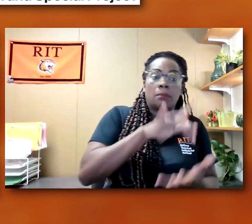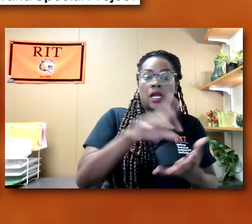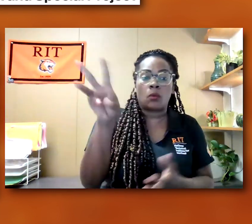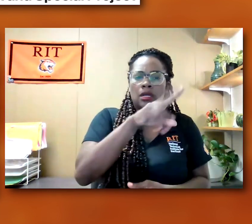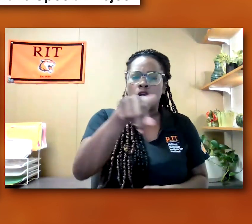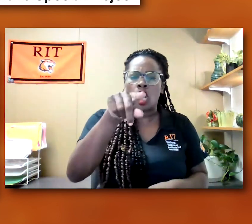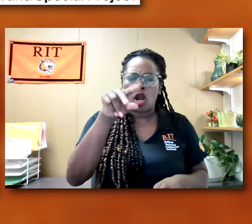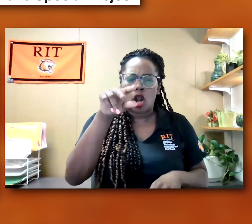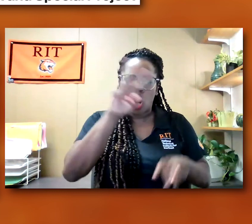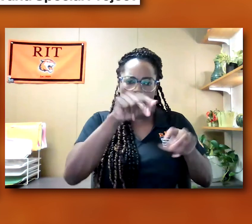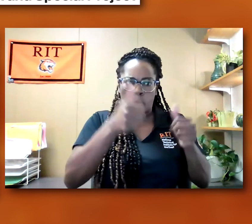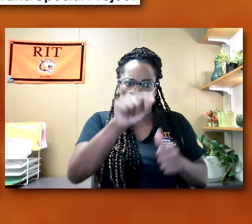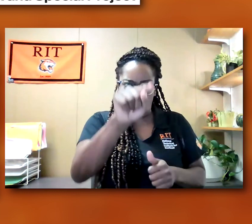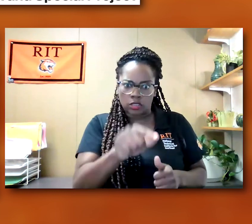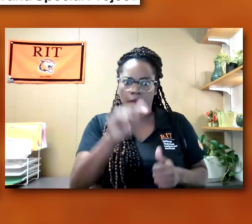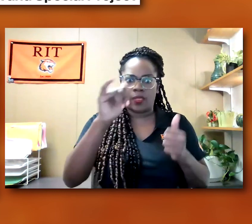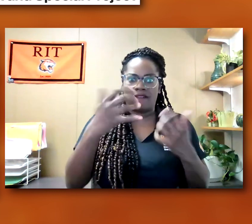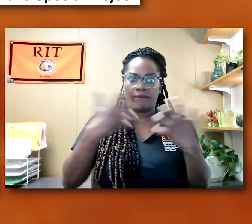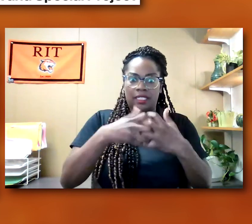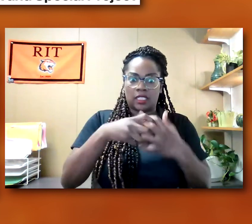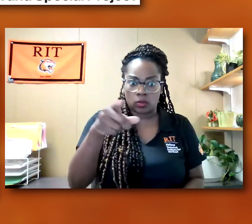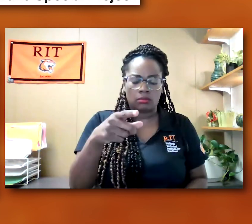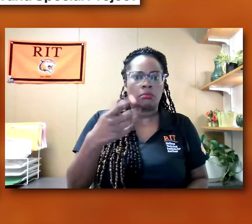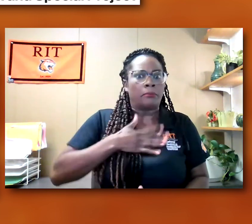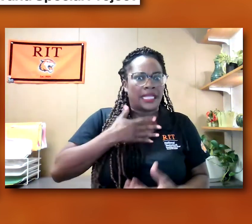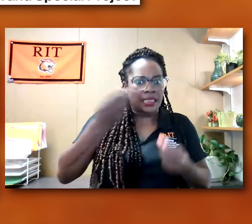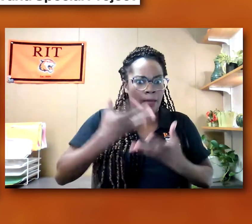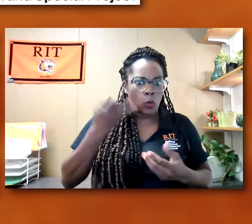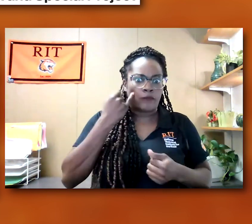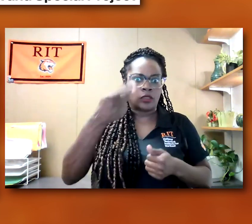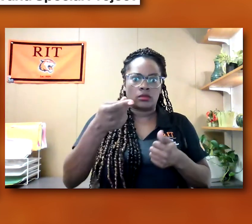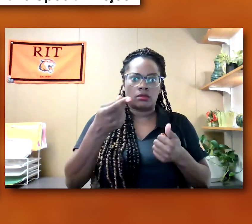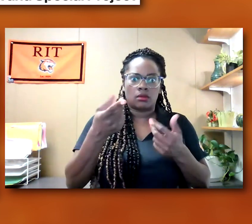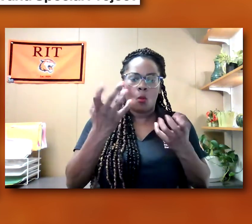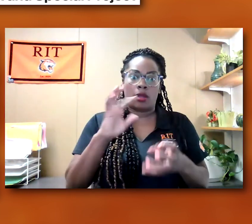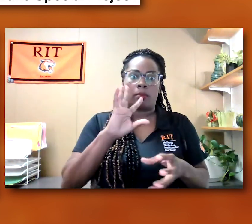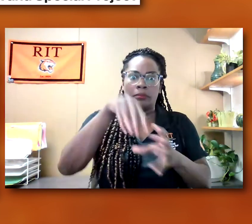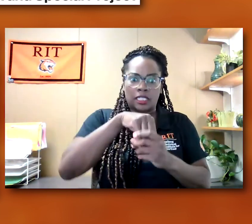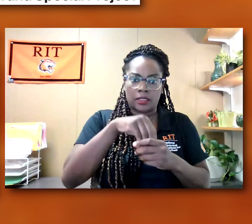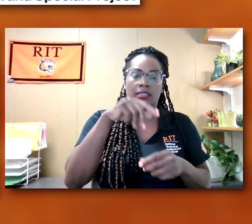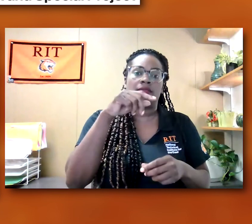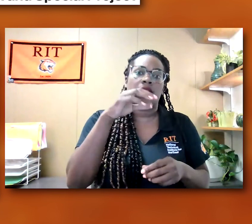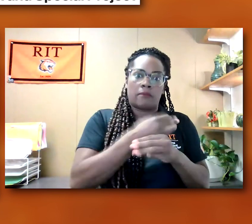some folks from the south, some on the east, and some from the west. I want you to look on the screen here and see